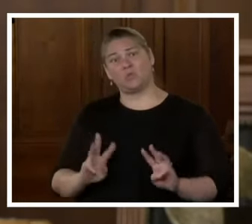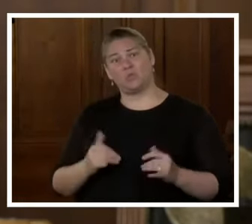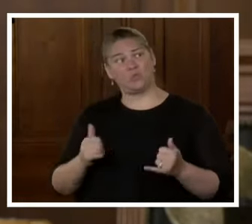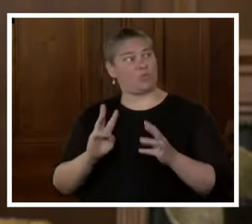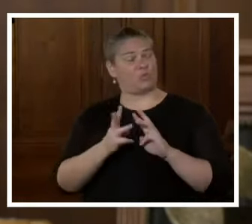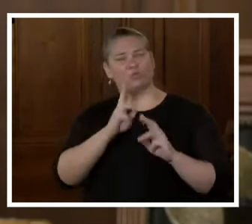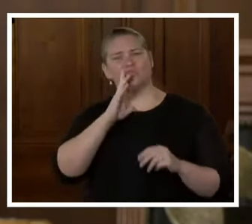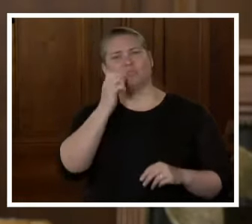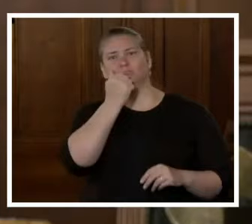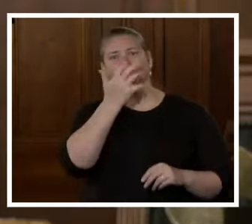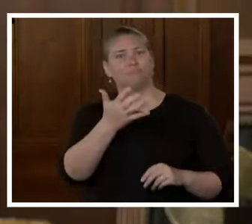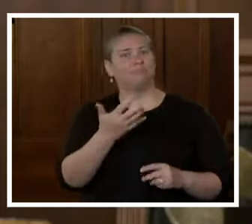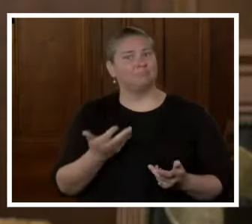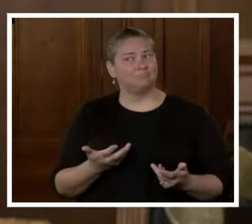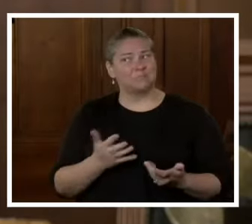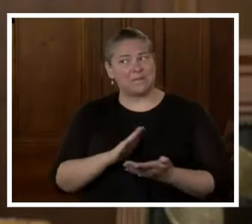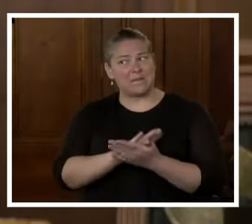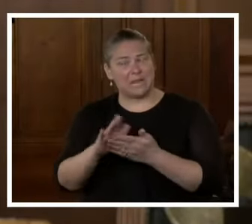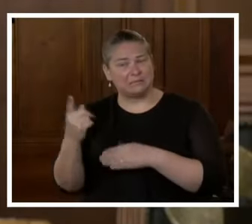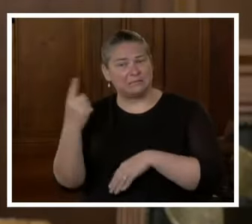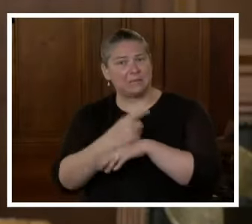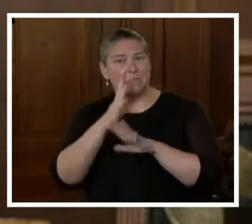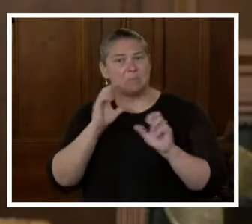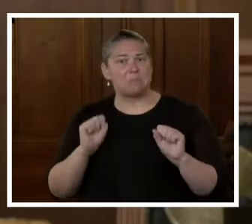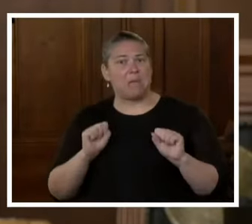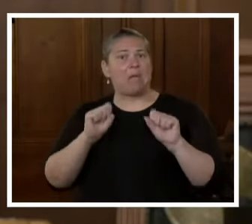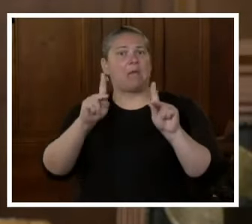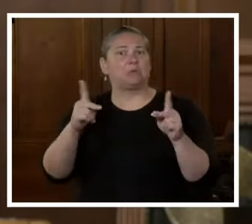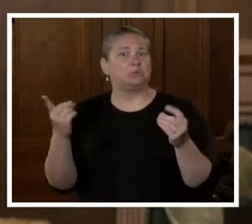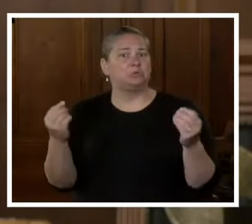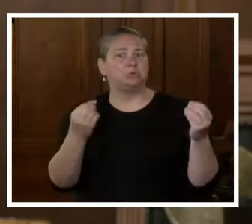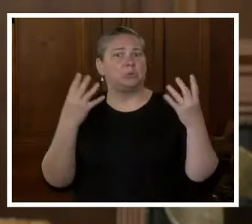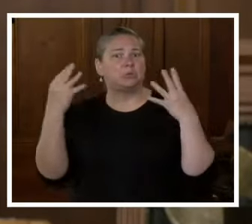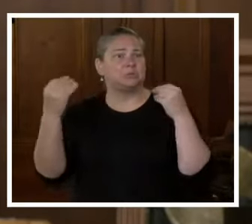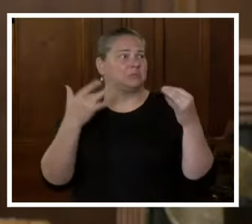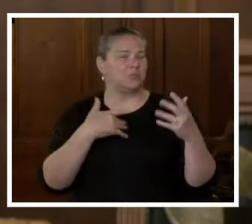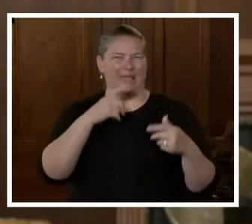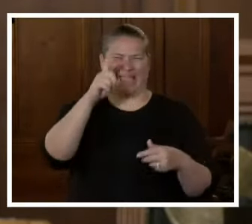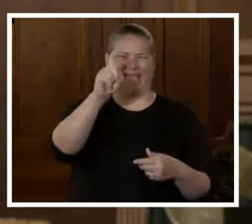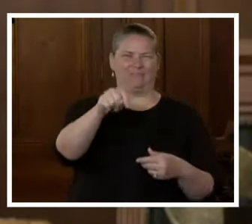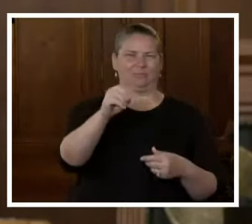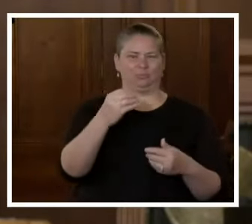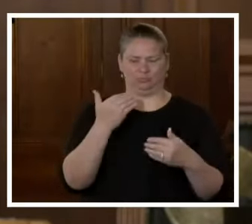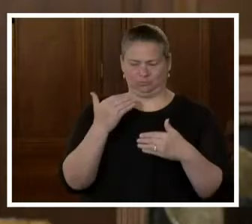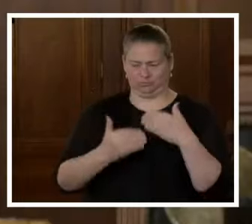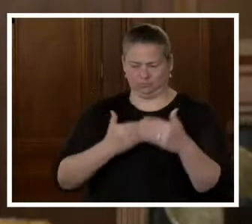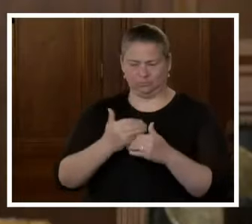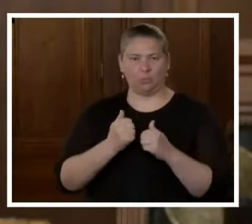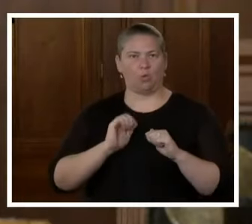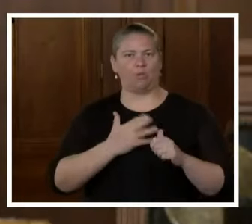WE HAVE NO TREATMENT AND THERE IS NOT GOING TO BE ONE IMMEDIATELY. AND SO FOR THE TIME BEING, THE